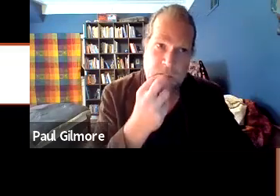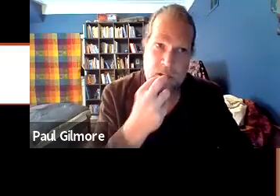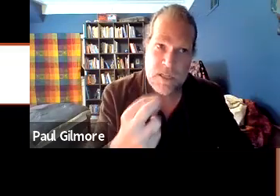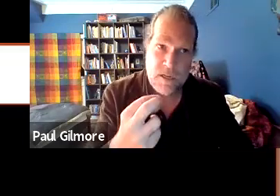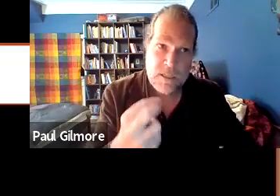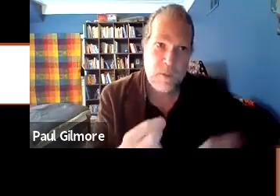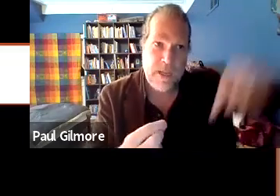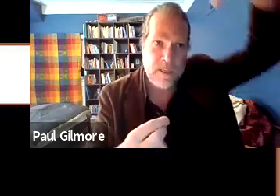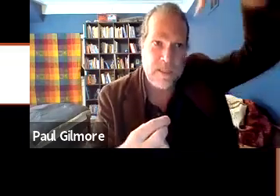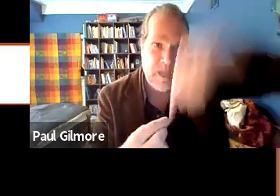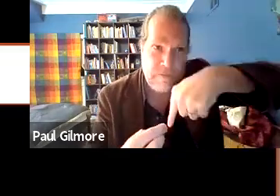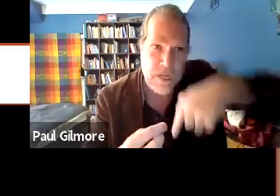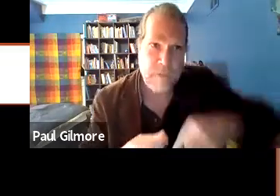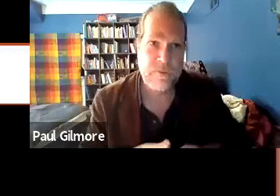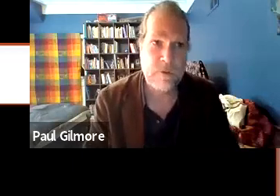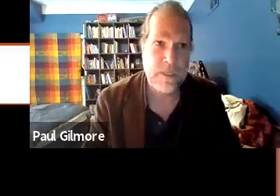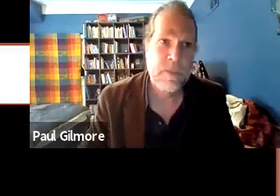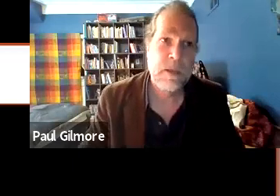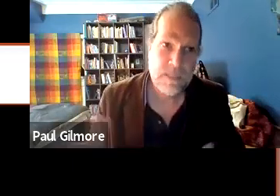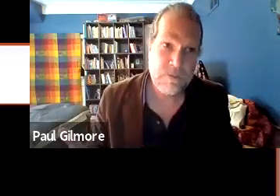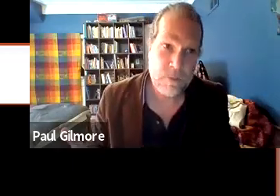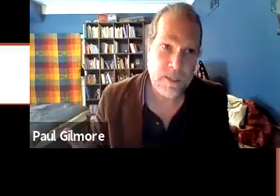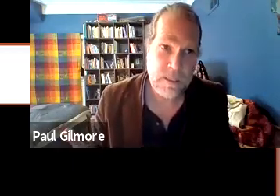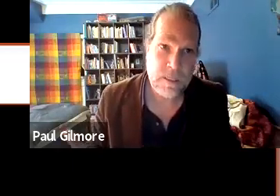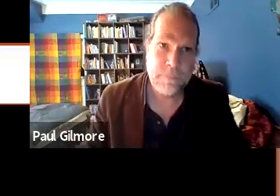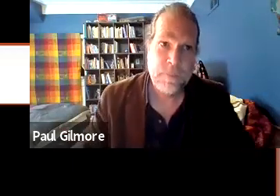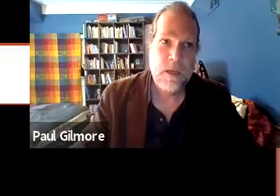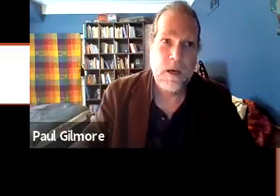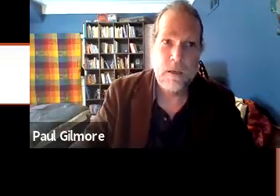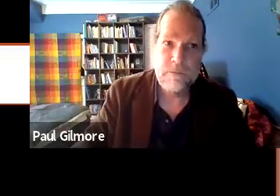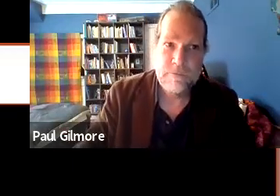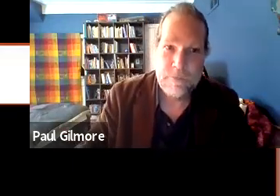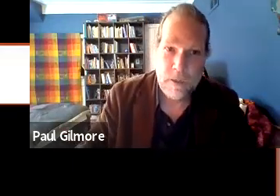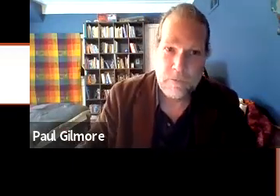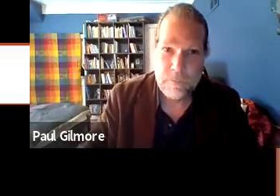having their tongues pulled out in a knife Jeb through it, to give you an idea of, of